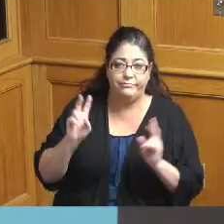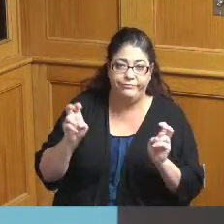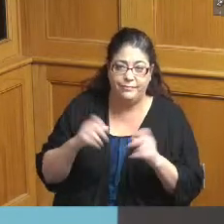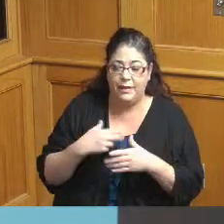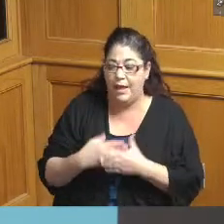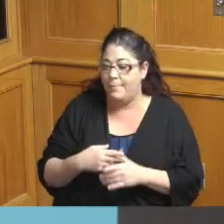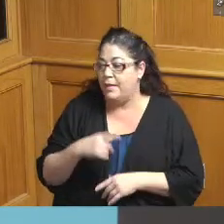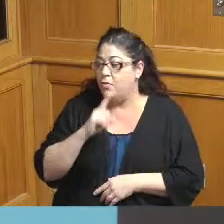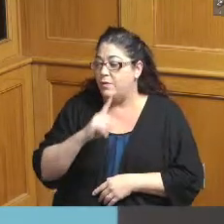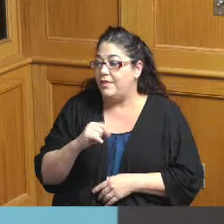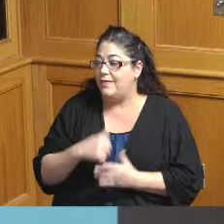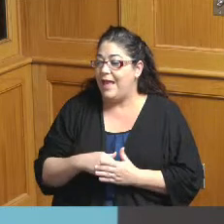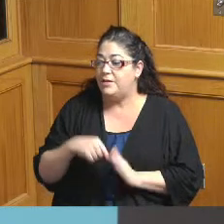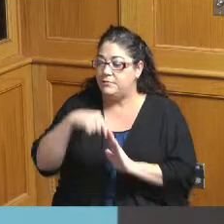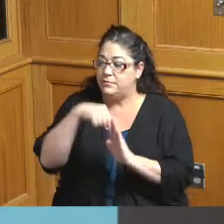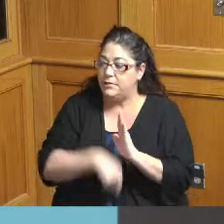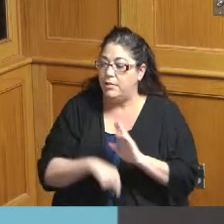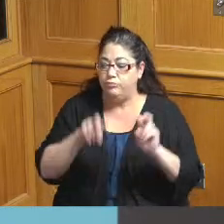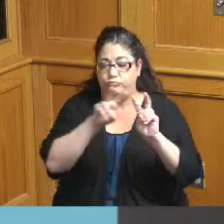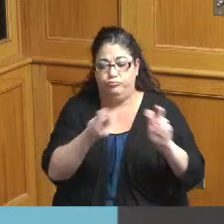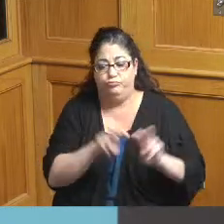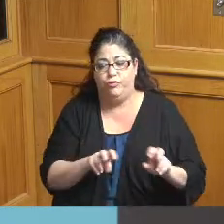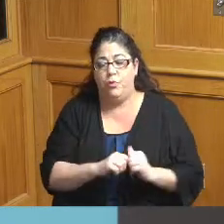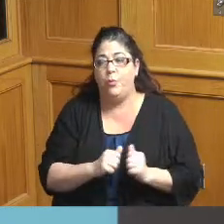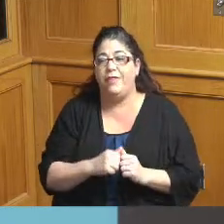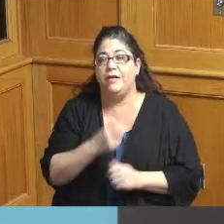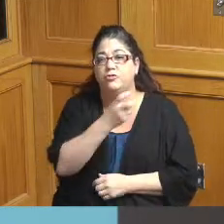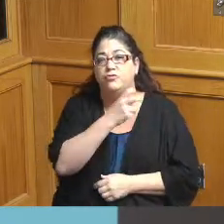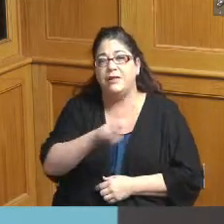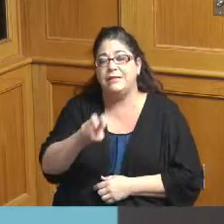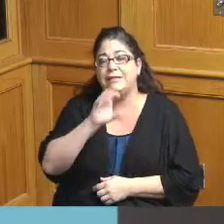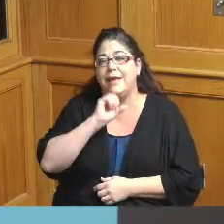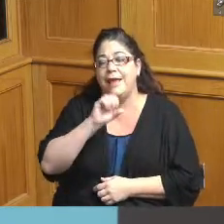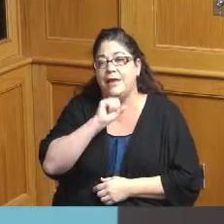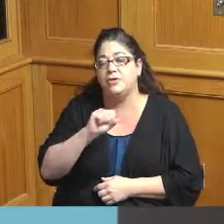dive into what we're doing with transition age youth to give us some recommendations for how we